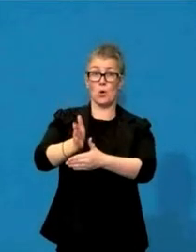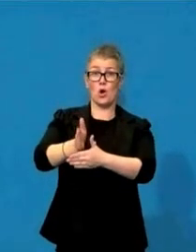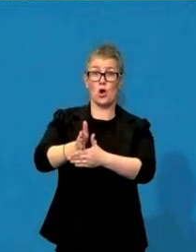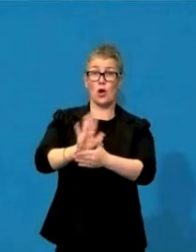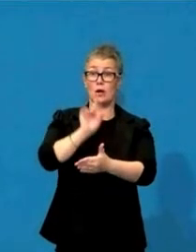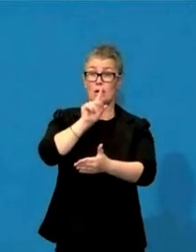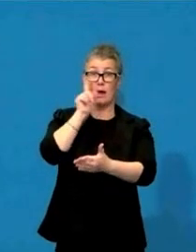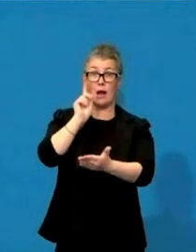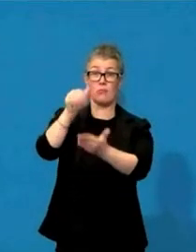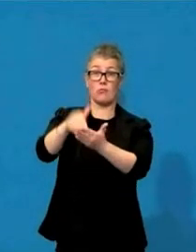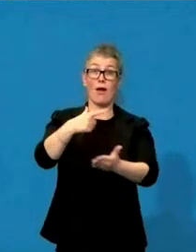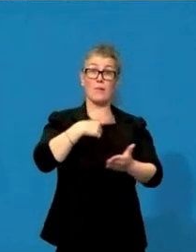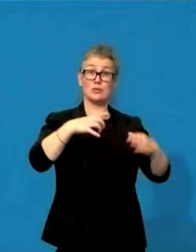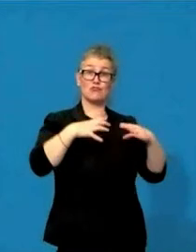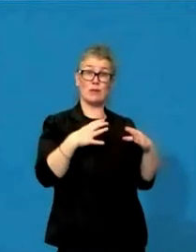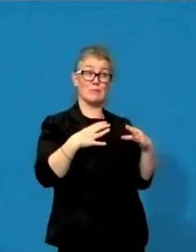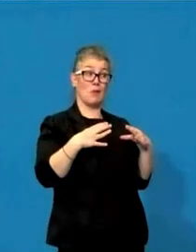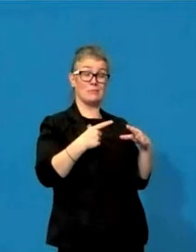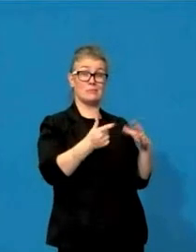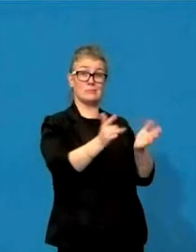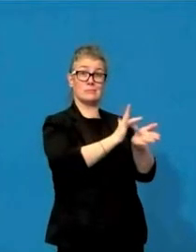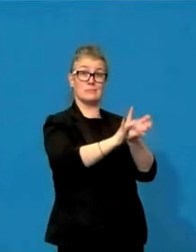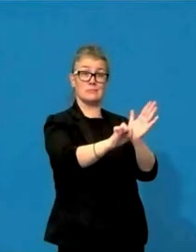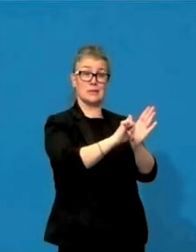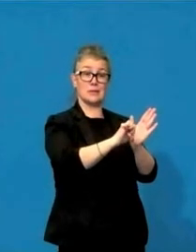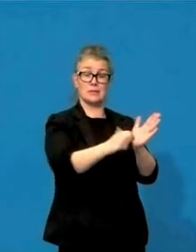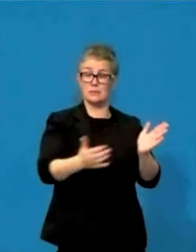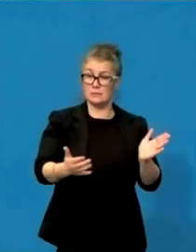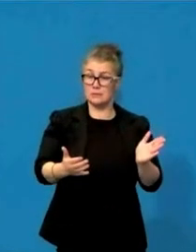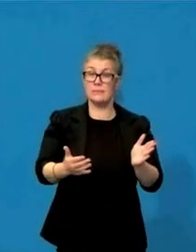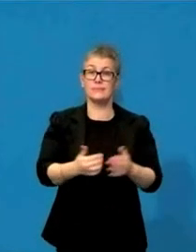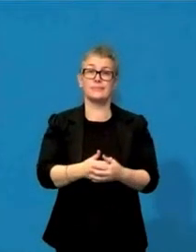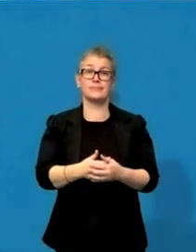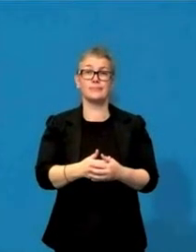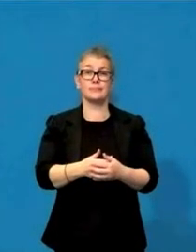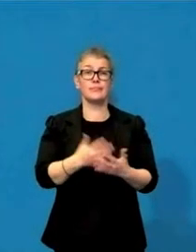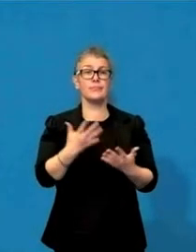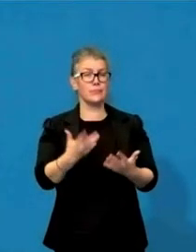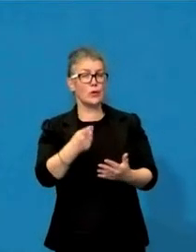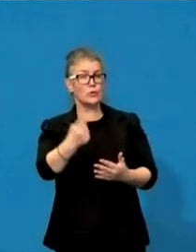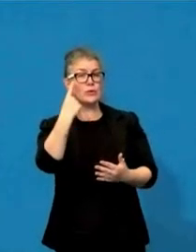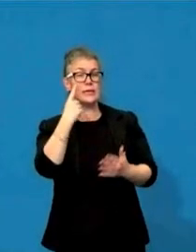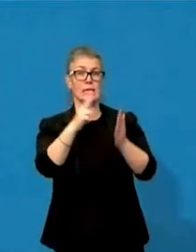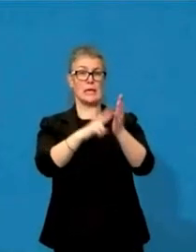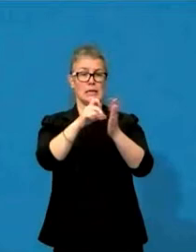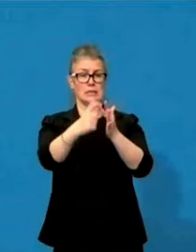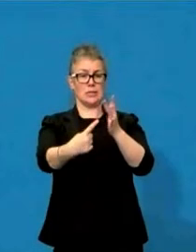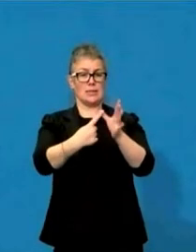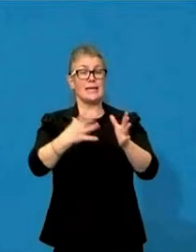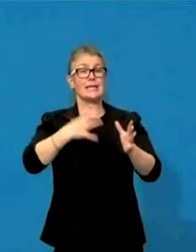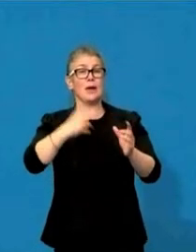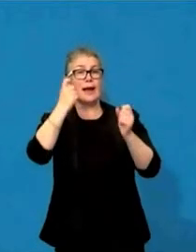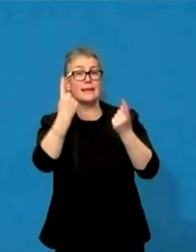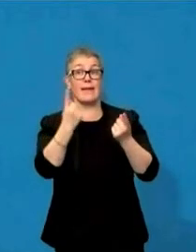And so do you think the NDIA needs to understand those distances and build